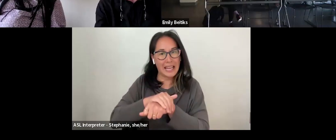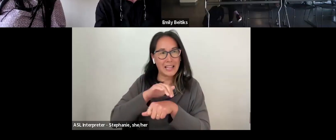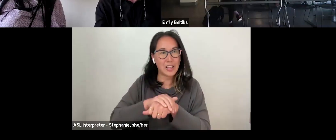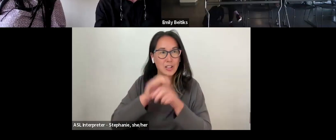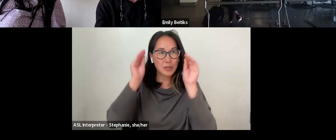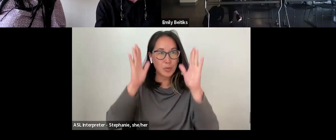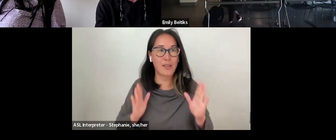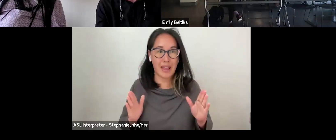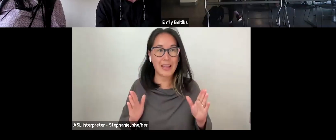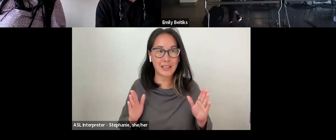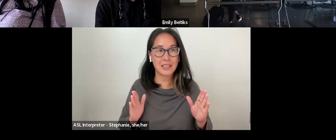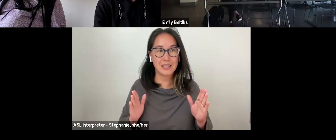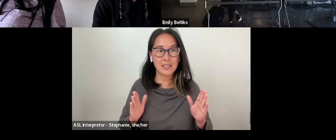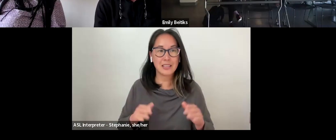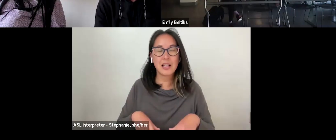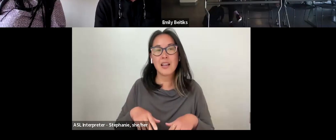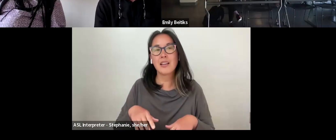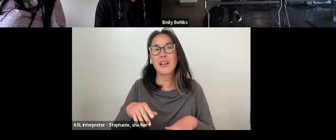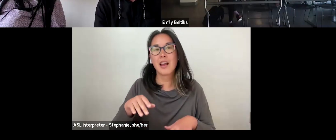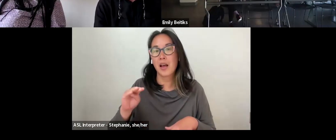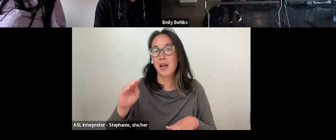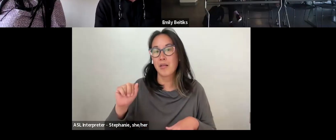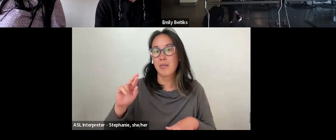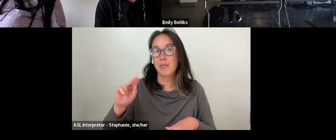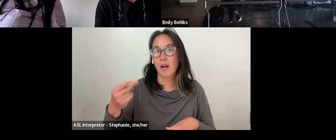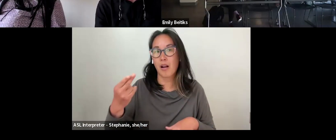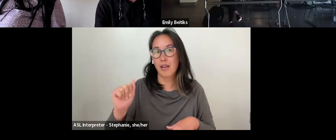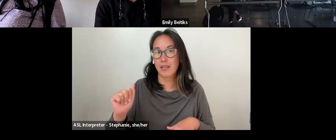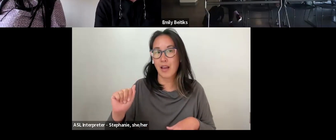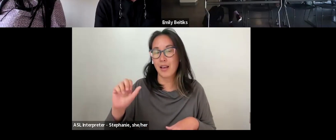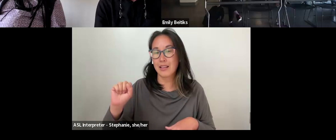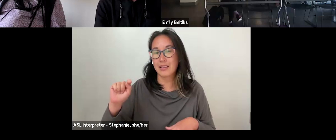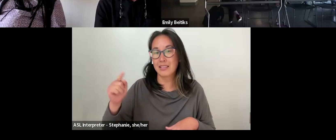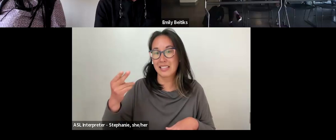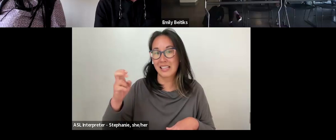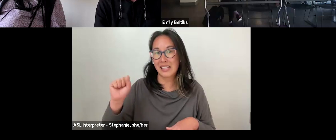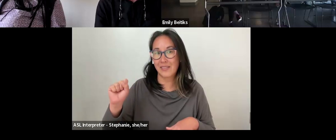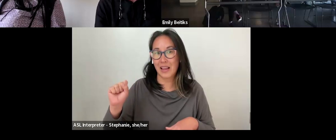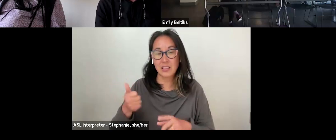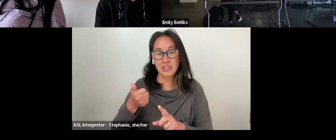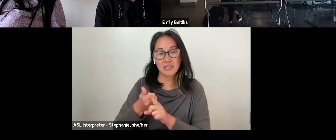An untenured junior English professor from way across Georgia,